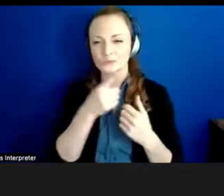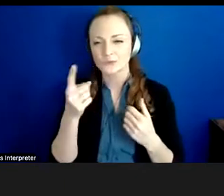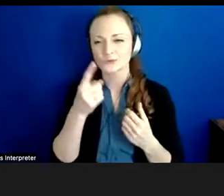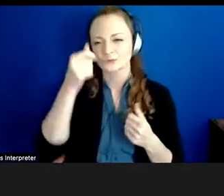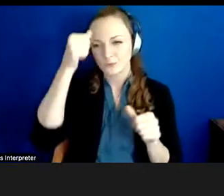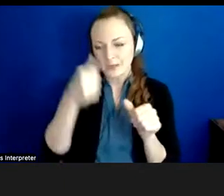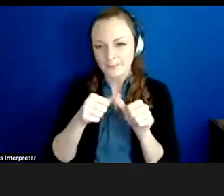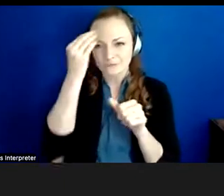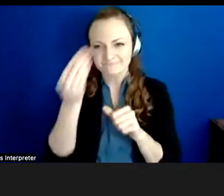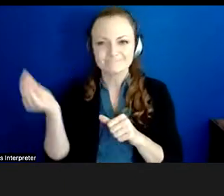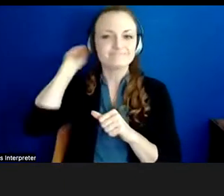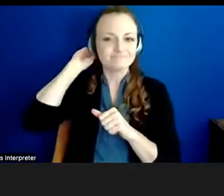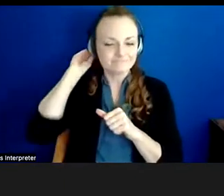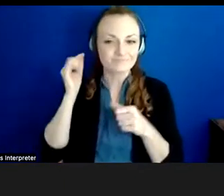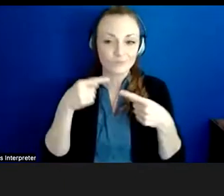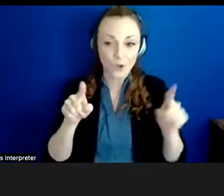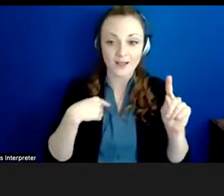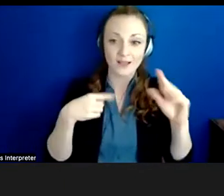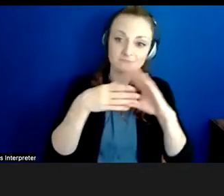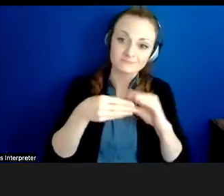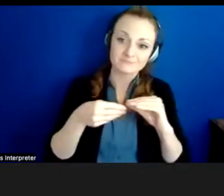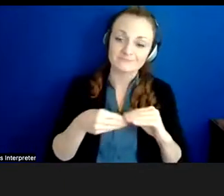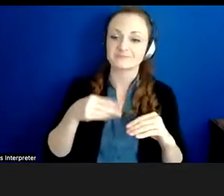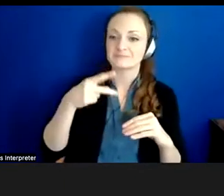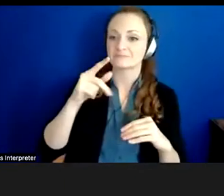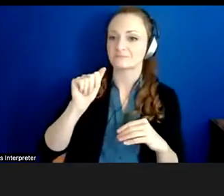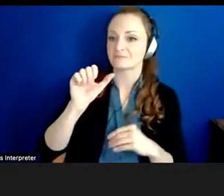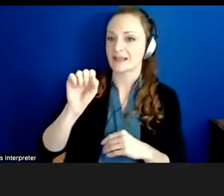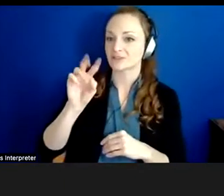19:09:07 you what the passover dinner is like I don't want you to think that that's what